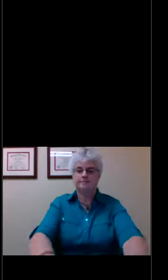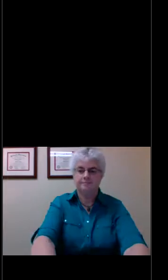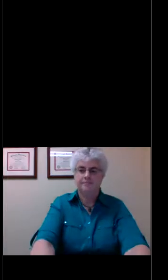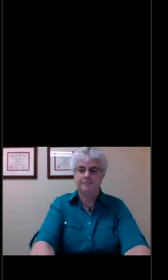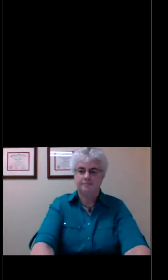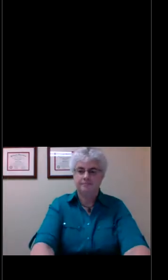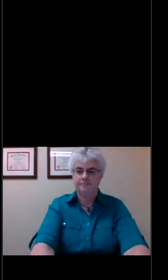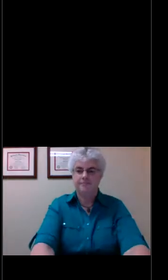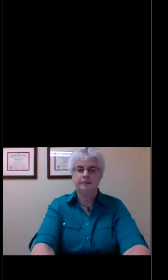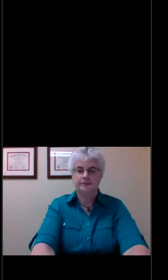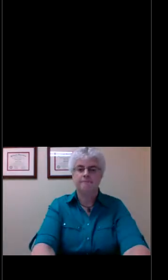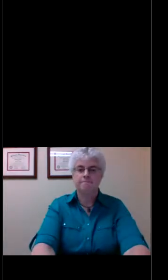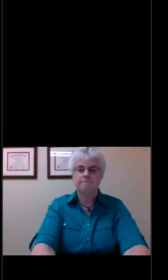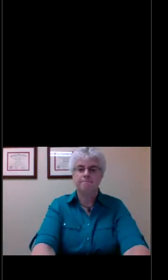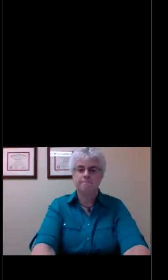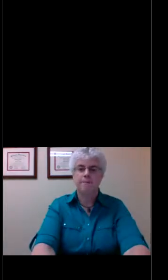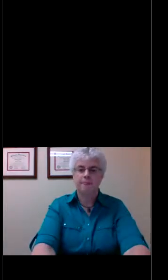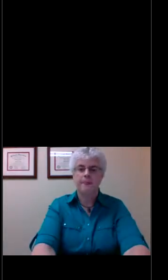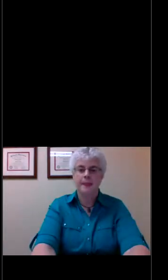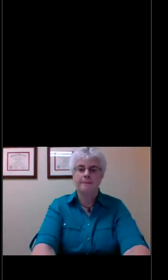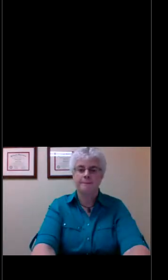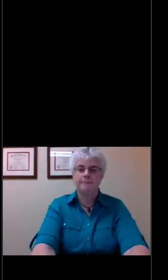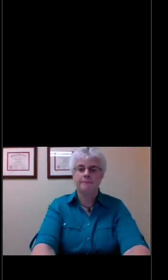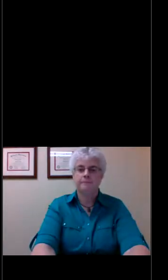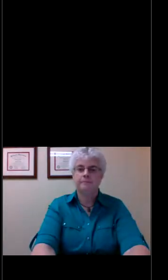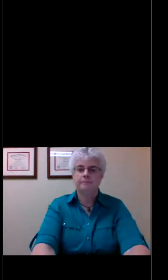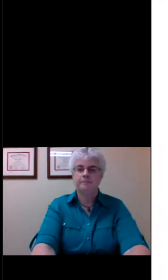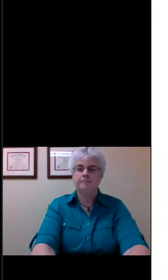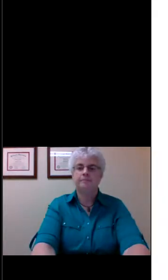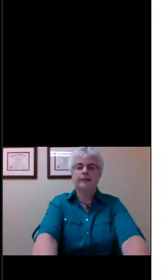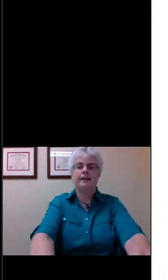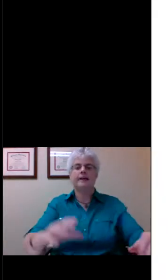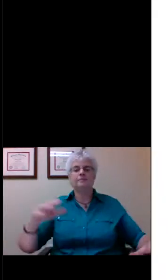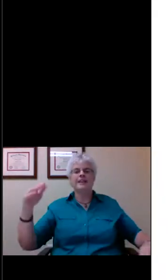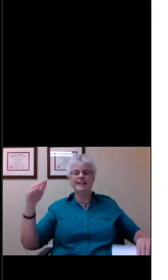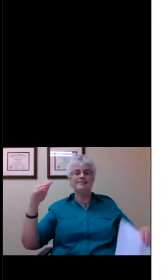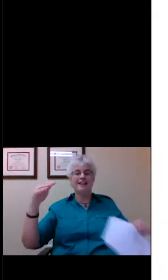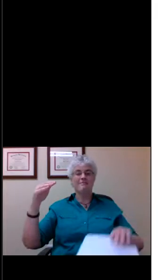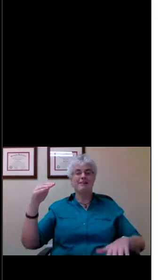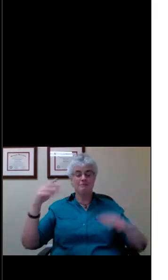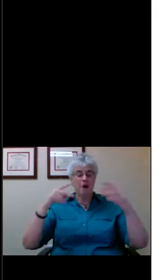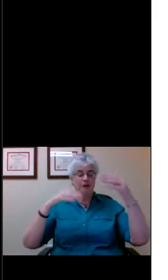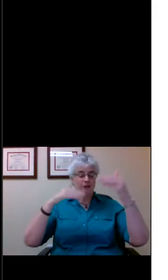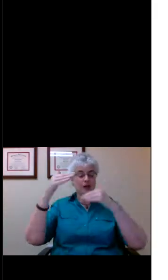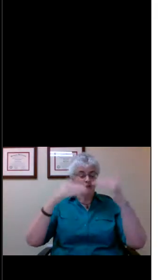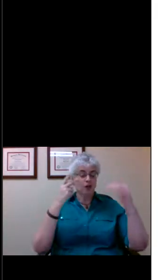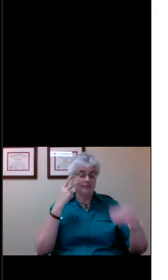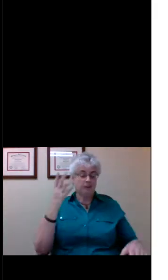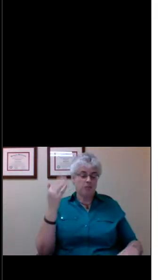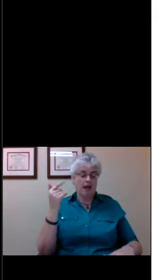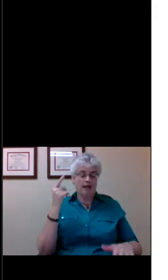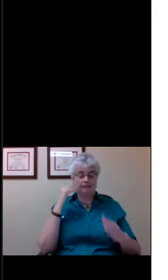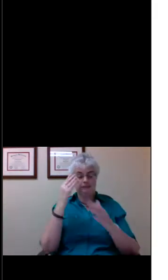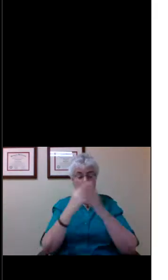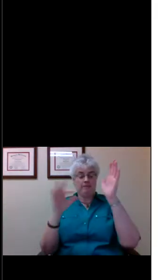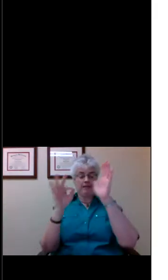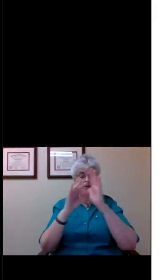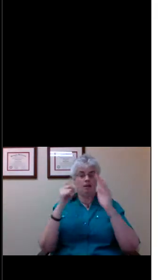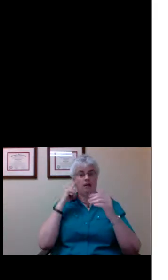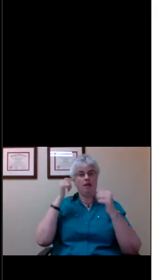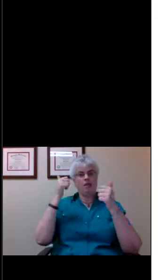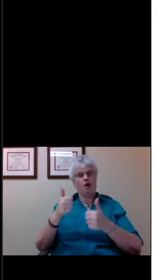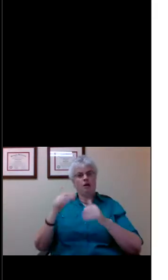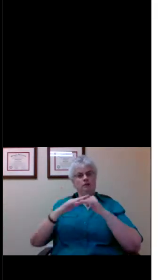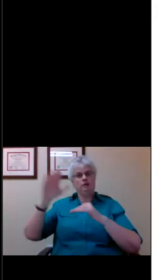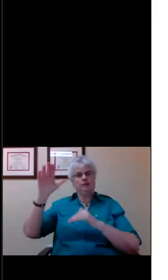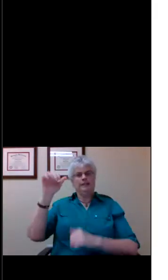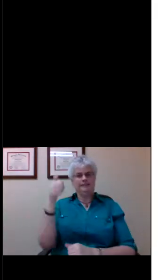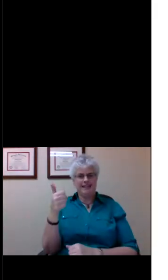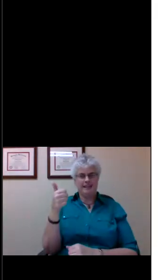5% selected "elderly". Holly: Okay, and yeah I can see why some people would